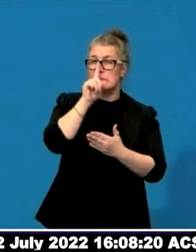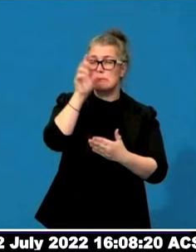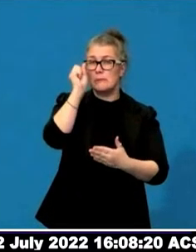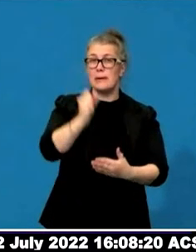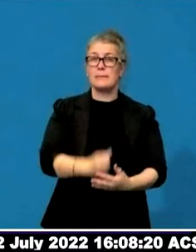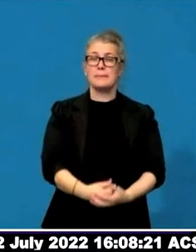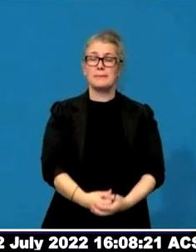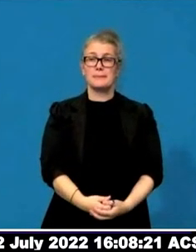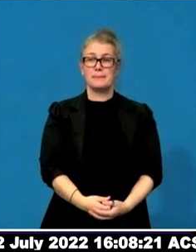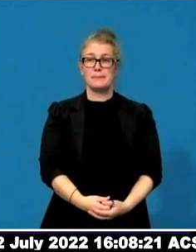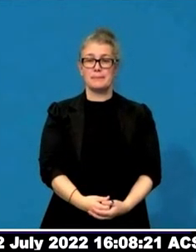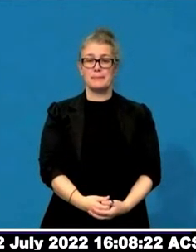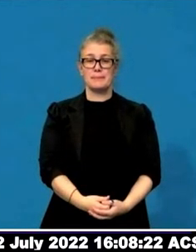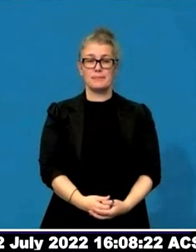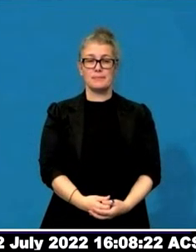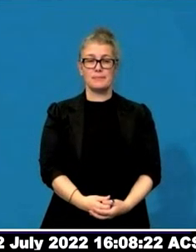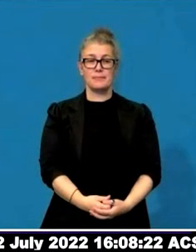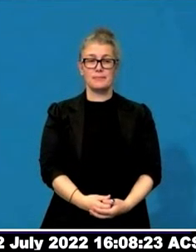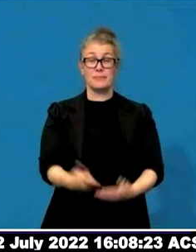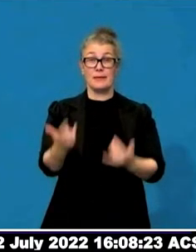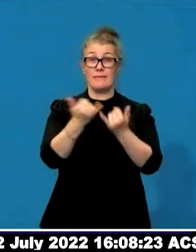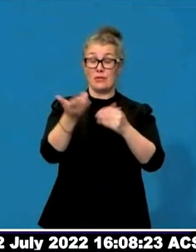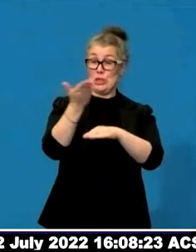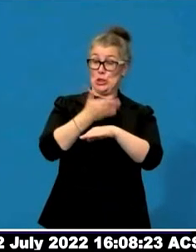It was like new to us, yeah.